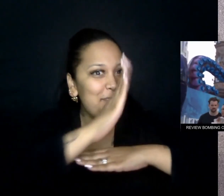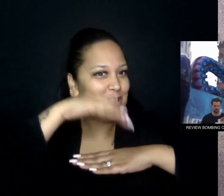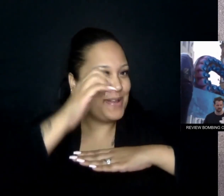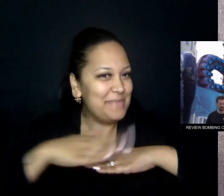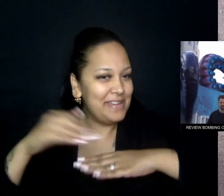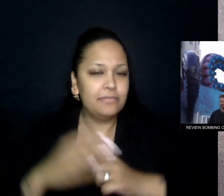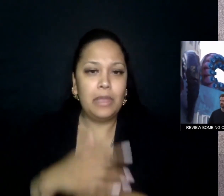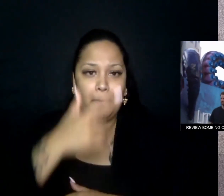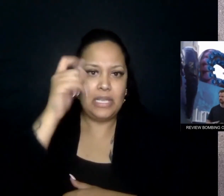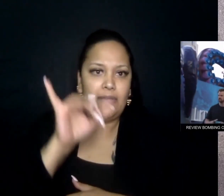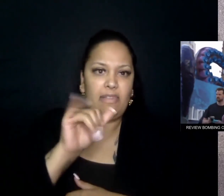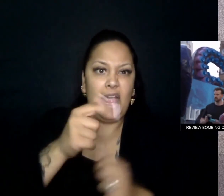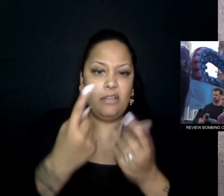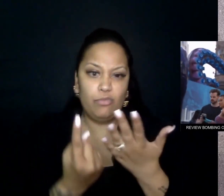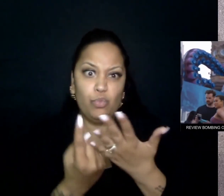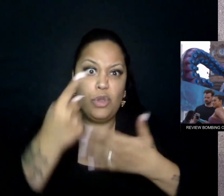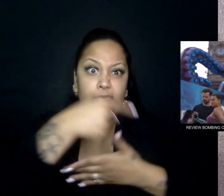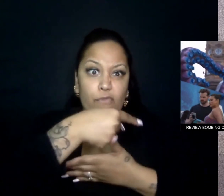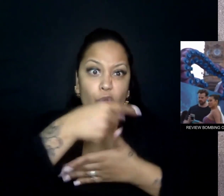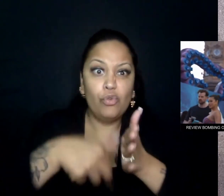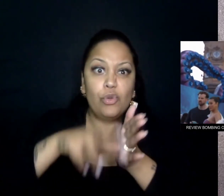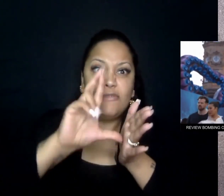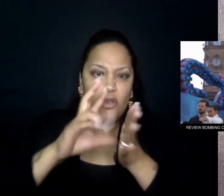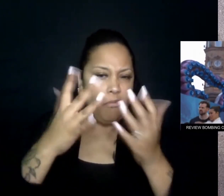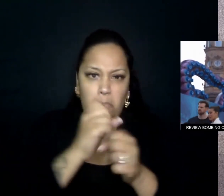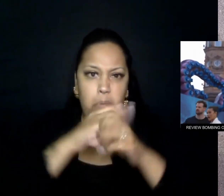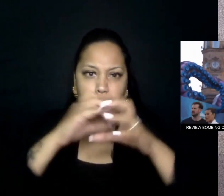Mermaid, because of review bombing.